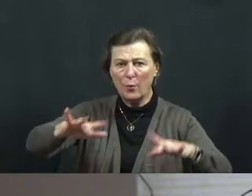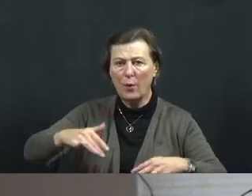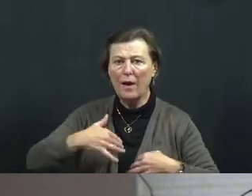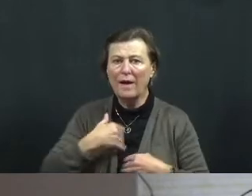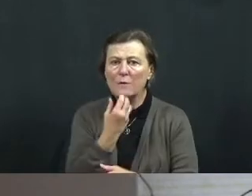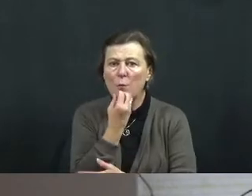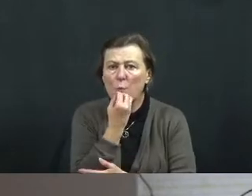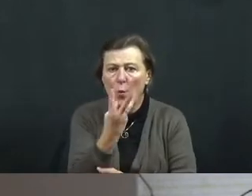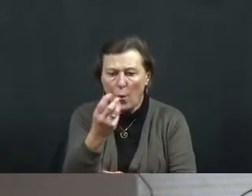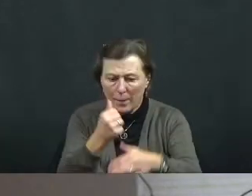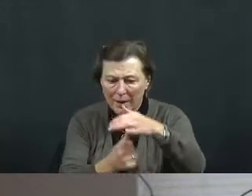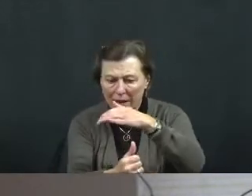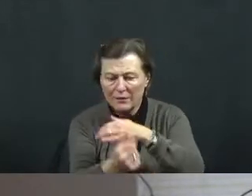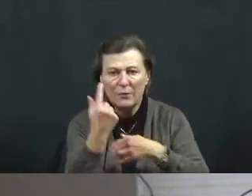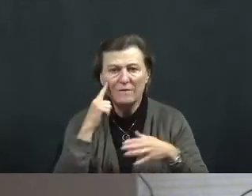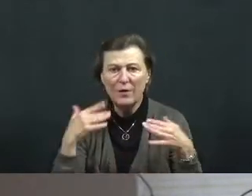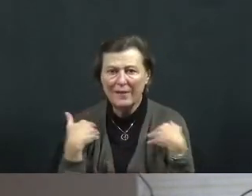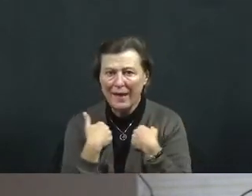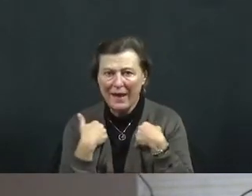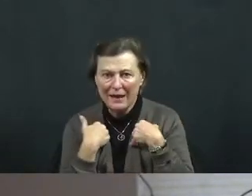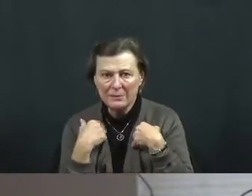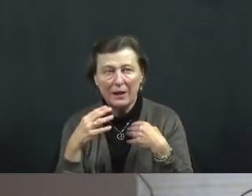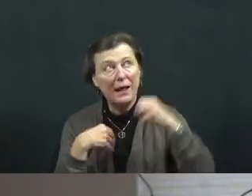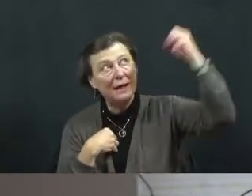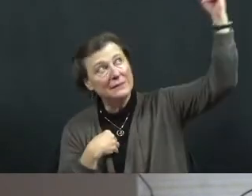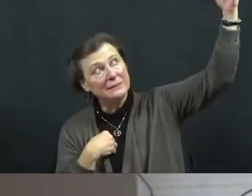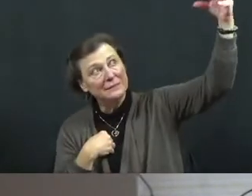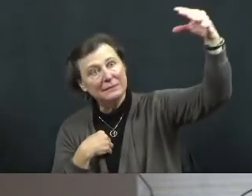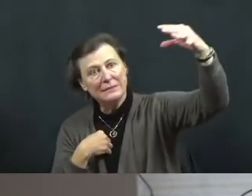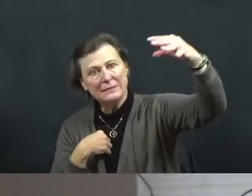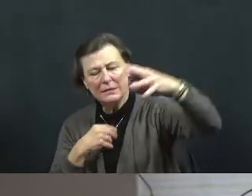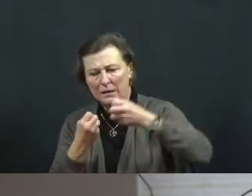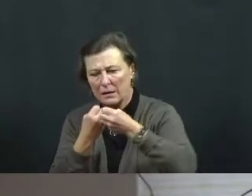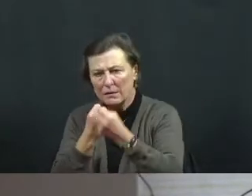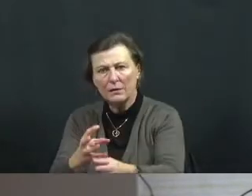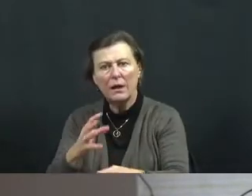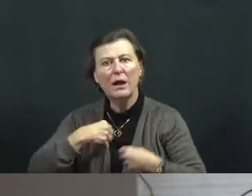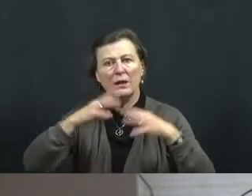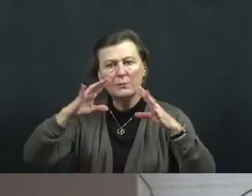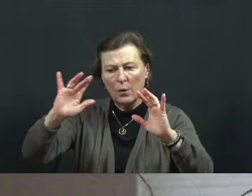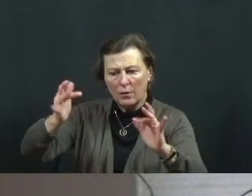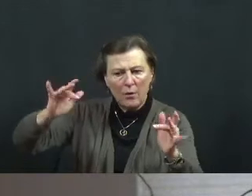ground. and, he noticed that the sun beams made the snow sparkle and everything shine.